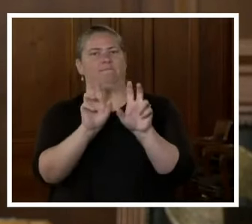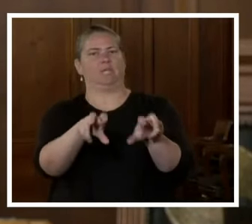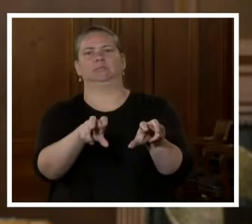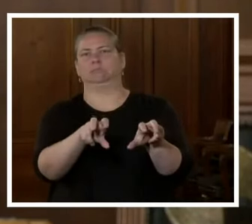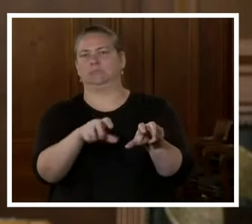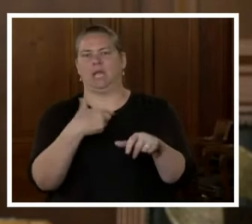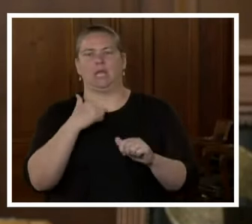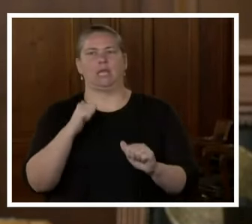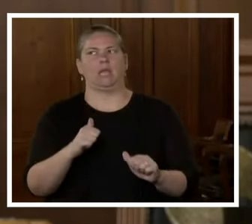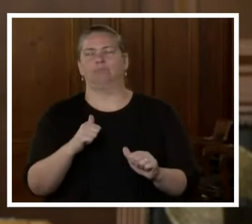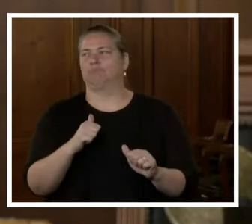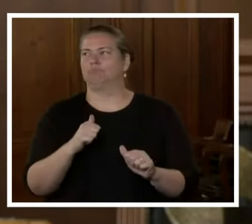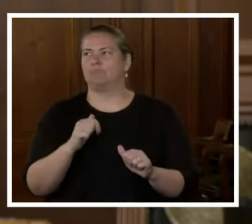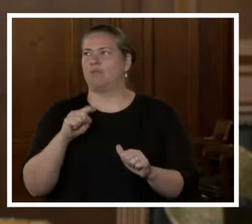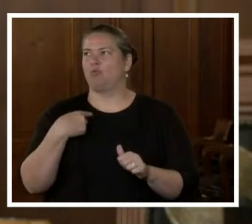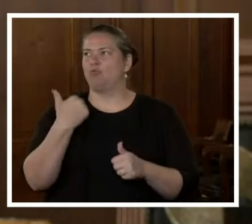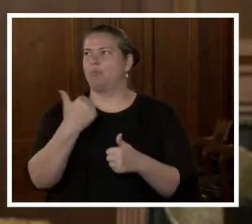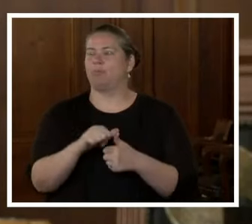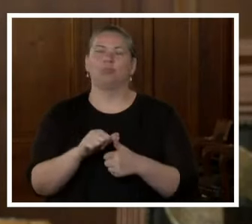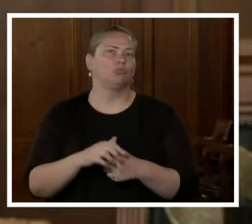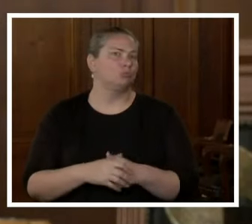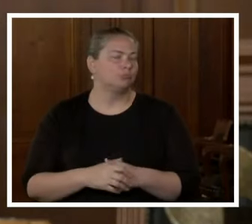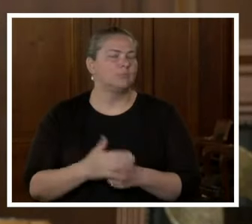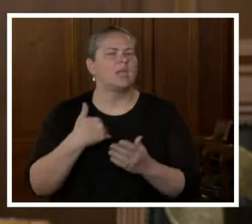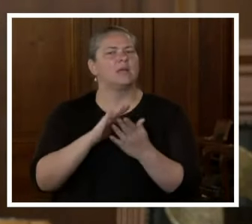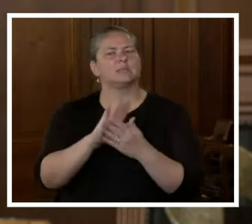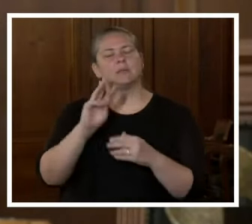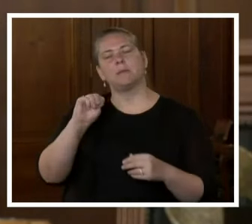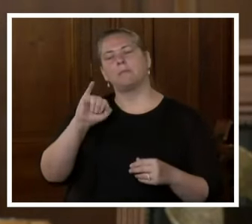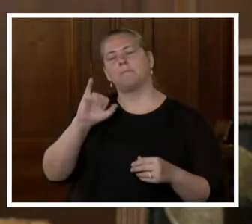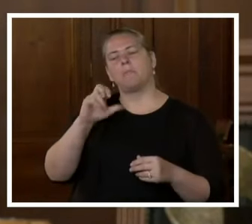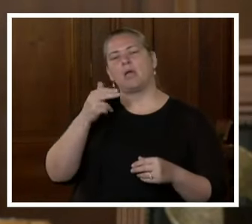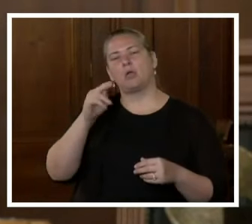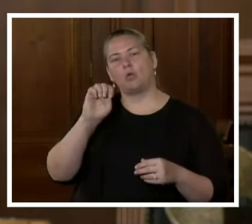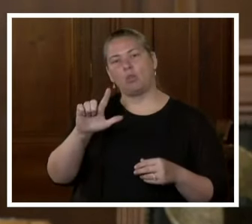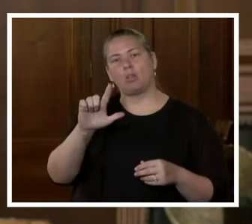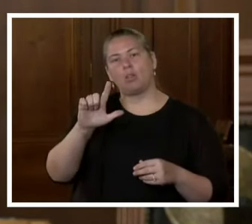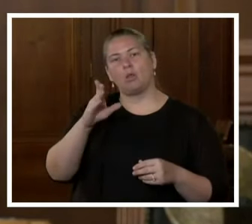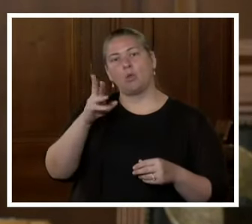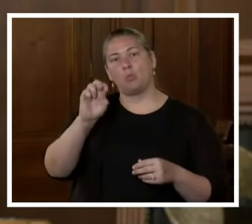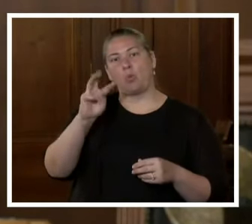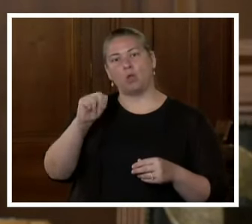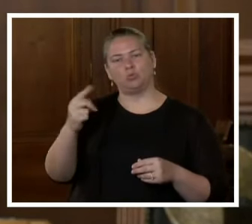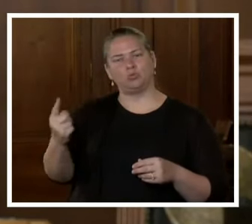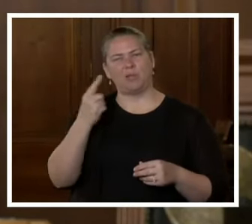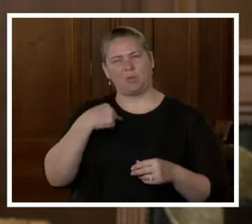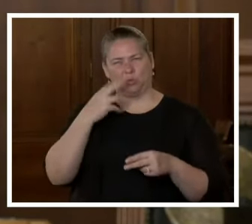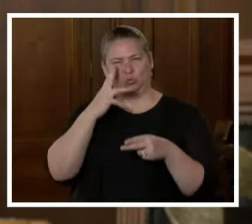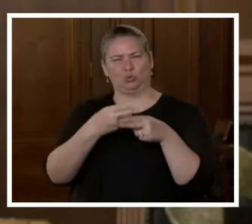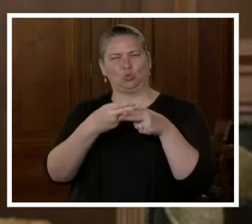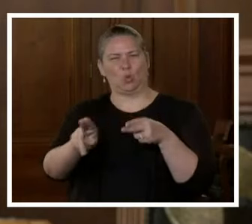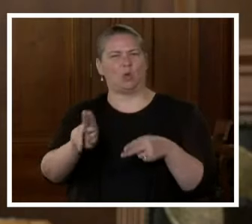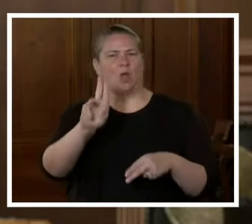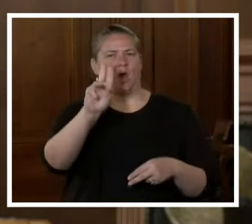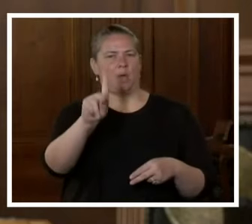KENTUCKY STATE POLICE, AND I WANT TO GIVE YOU WHAT WE CAN